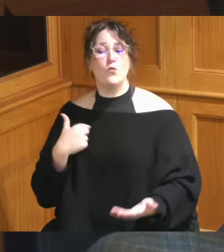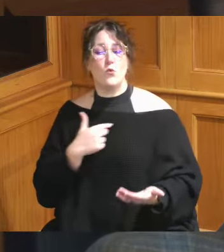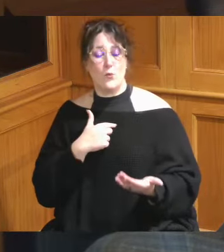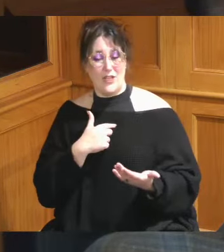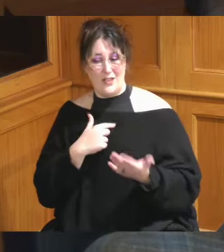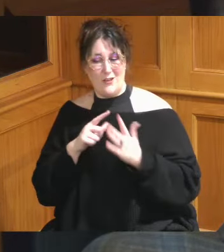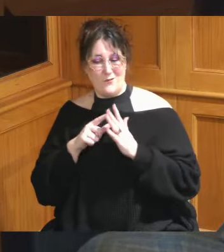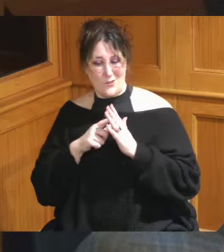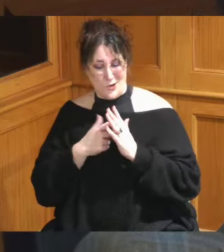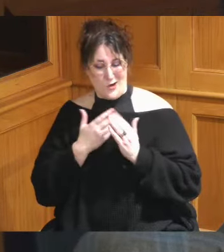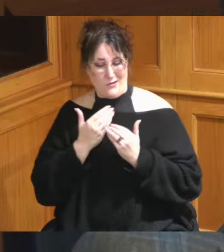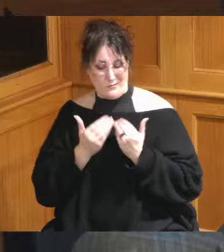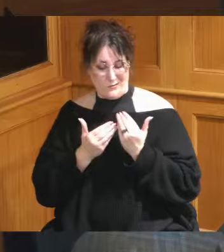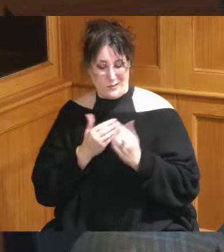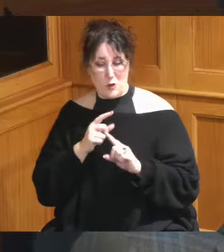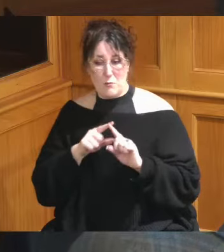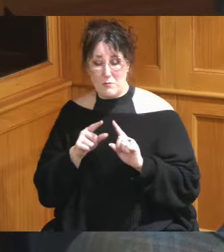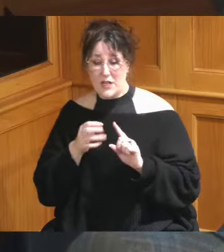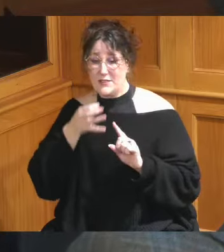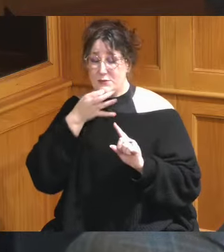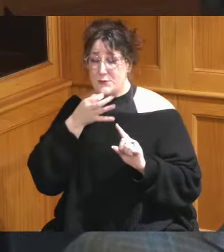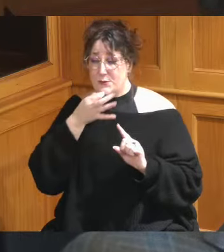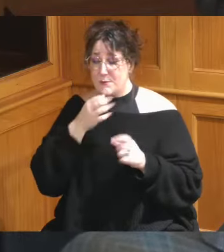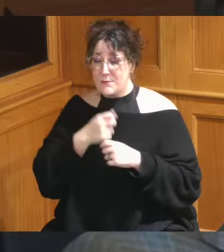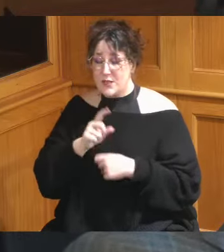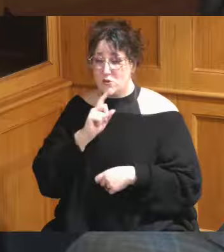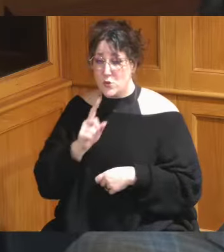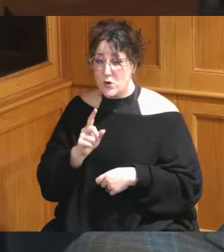but as we move forward, I want to make sure we shouldn't be able to get from a hundred